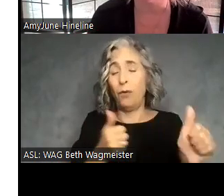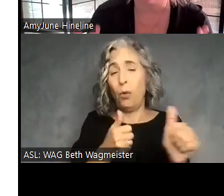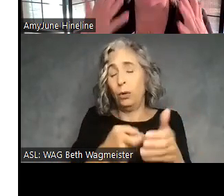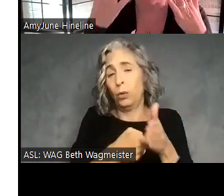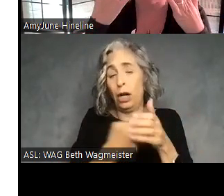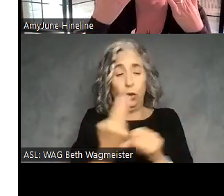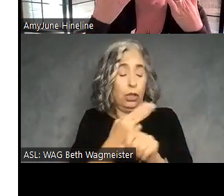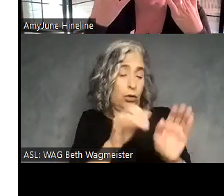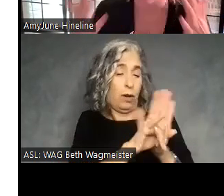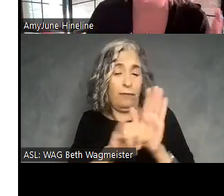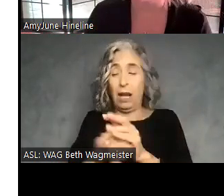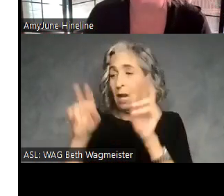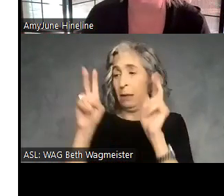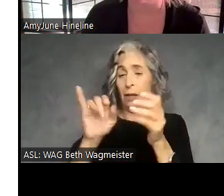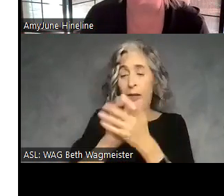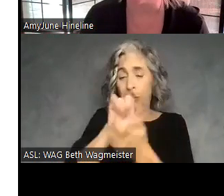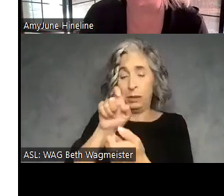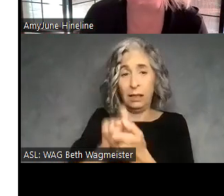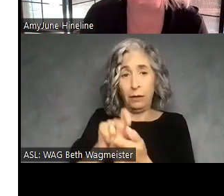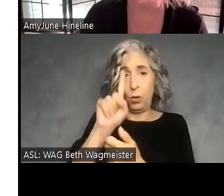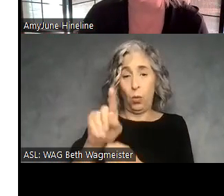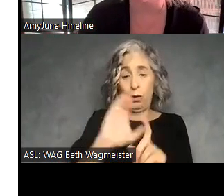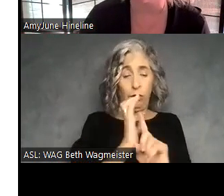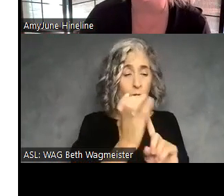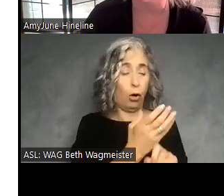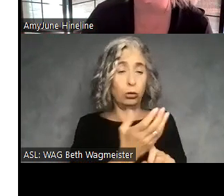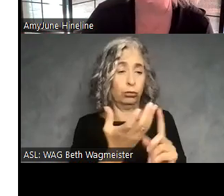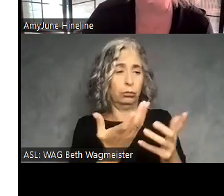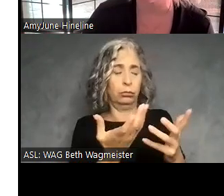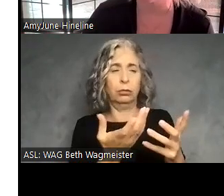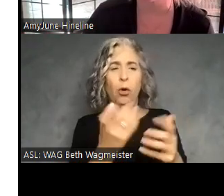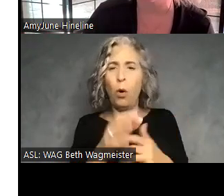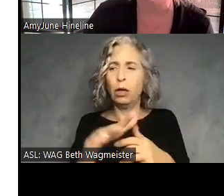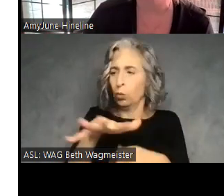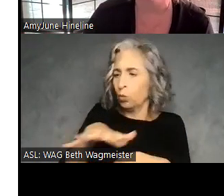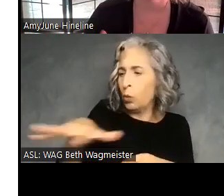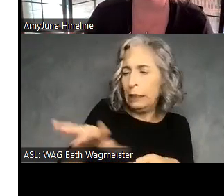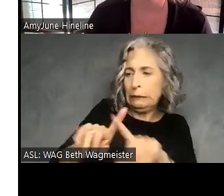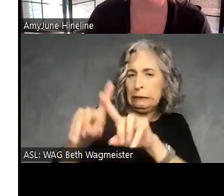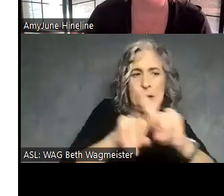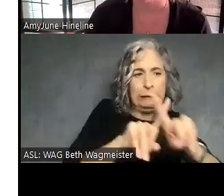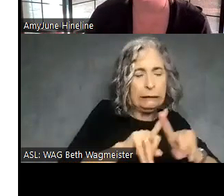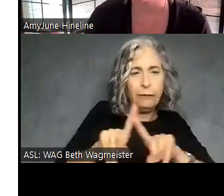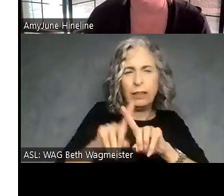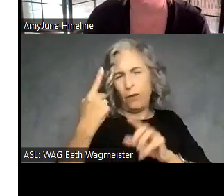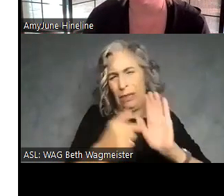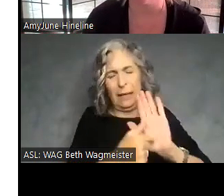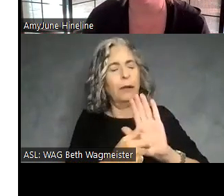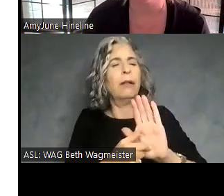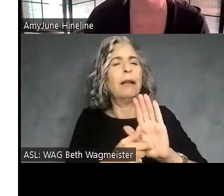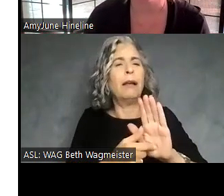CAPTCHAs. If you are able to, use a CAPTCHA system based on a simple instruction instead.